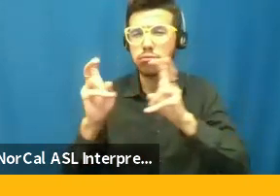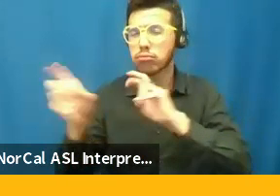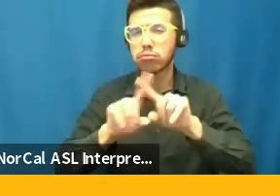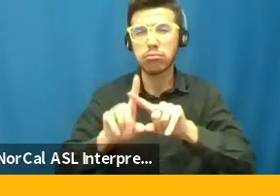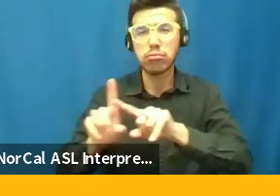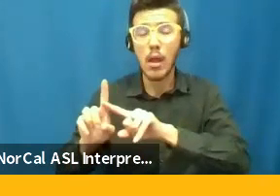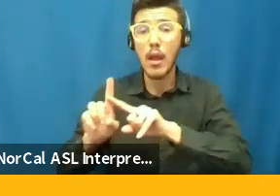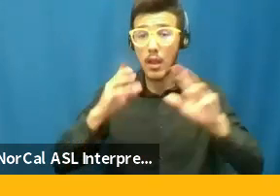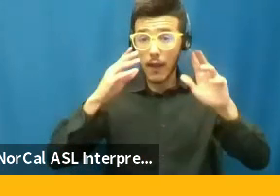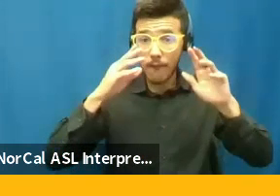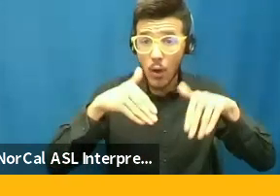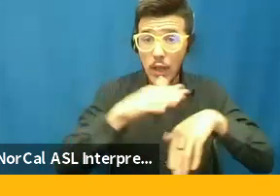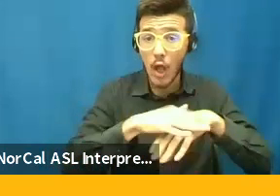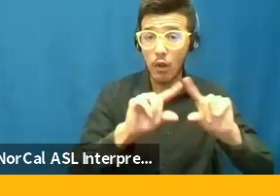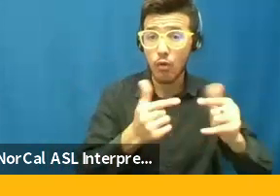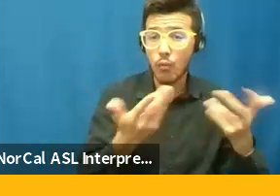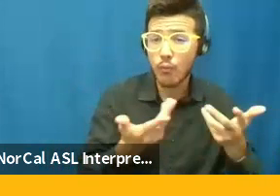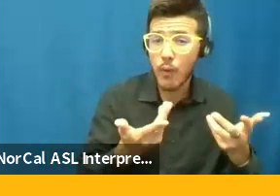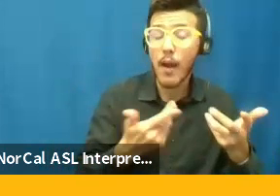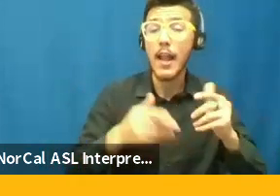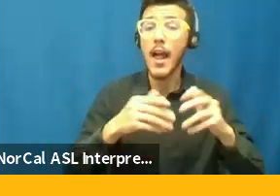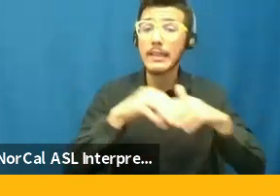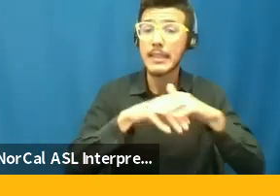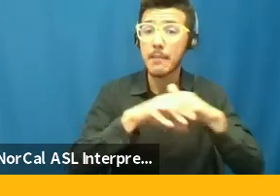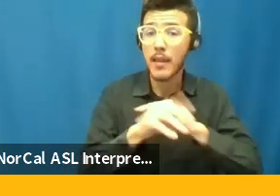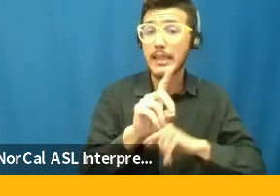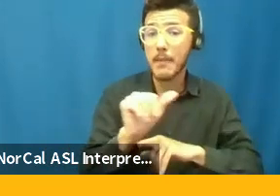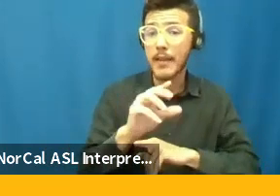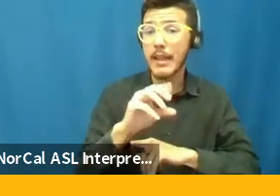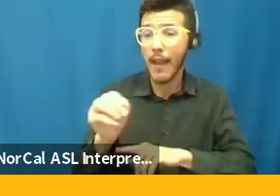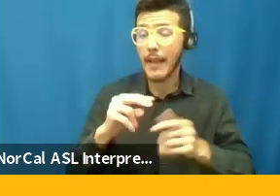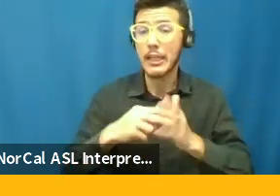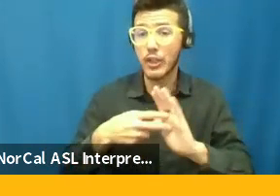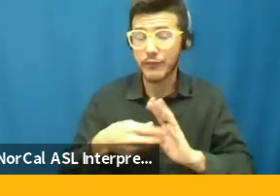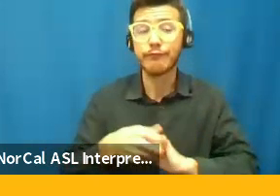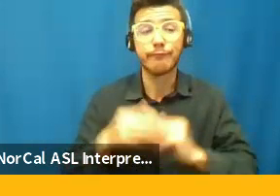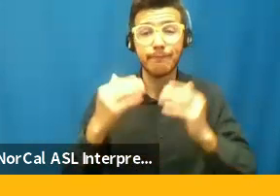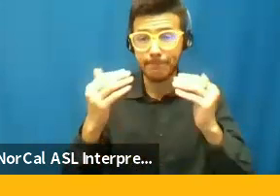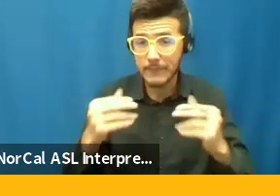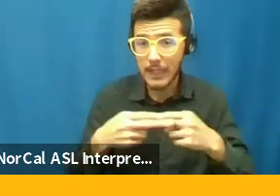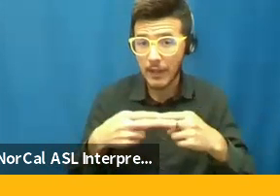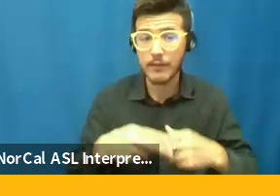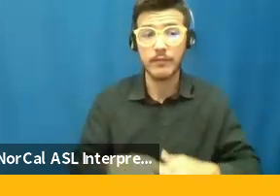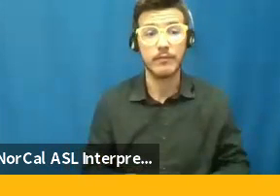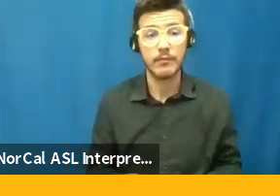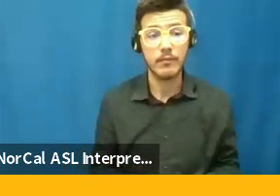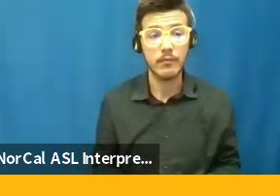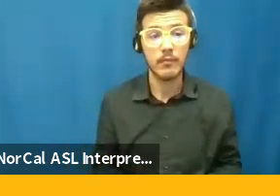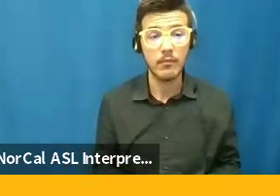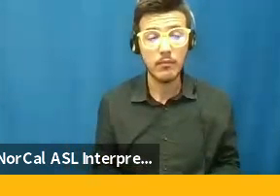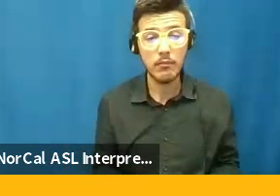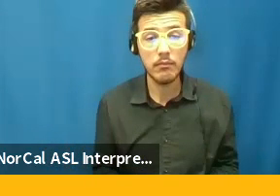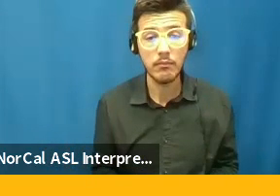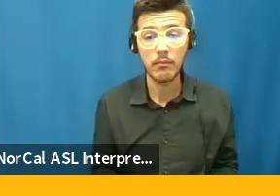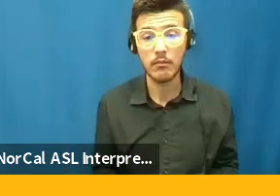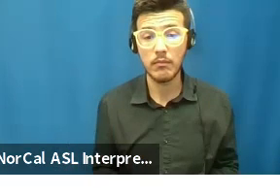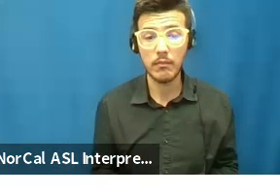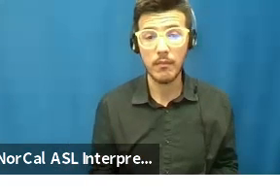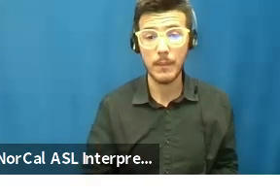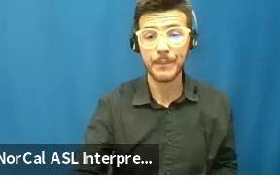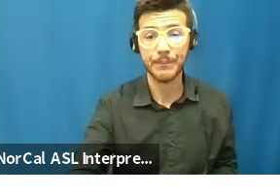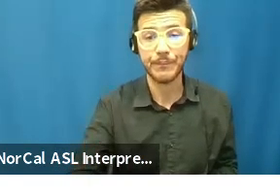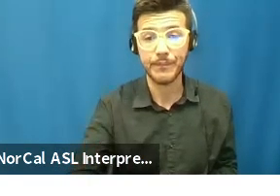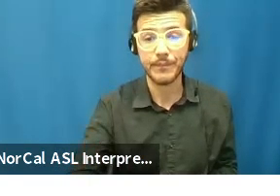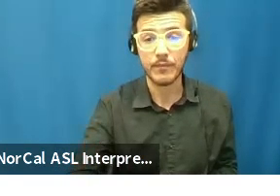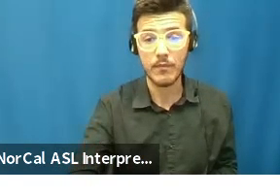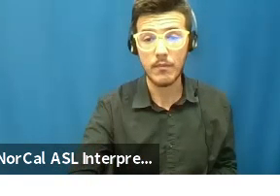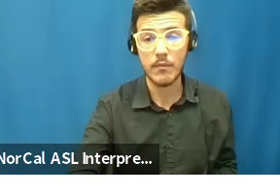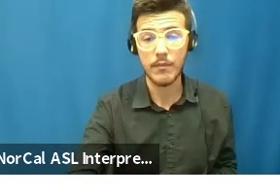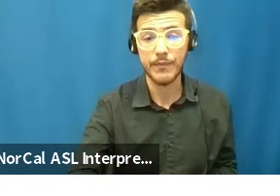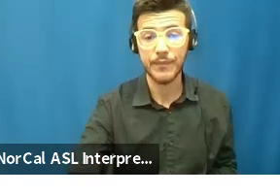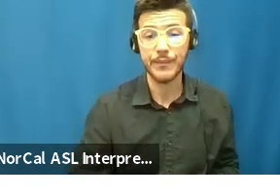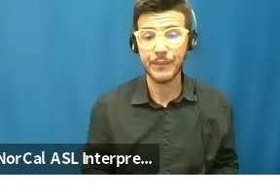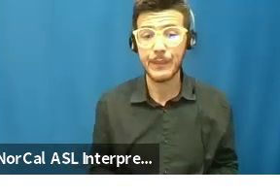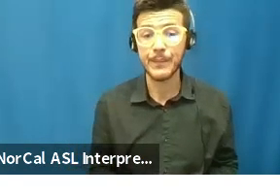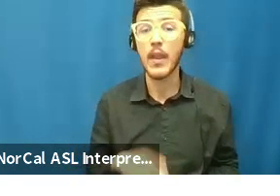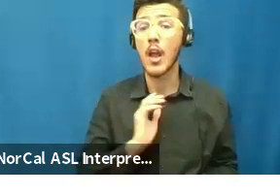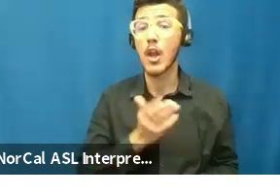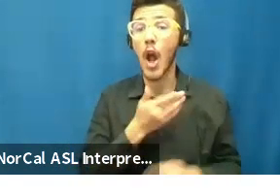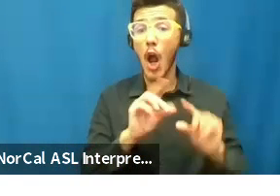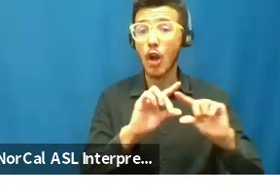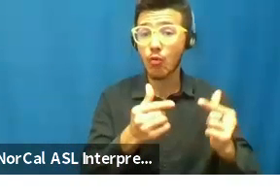group is on disability accessibility initiatives. Next slide. So our group, we currently meet every